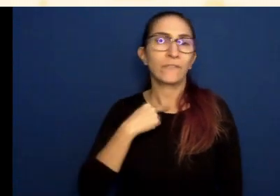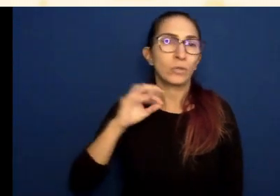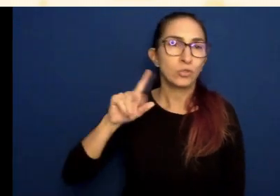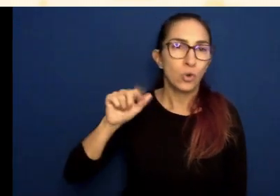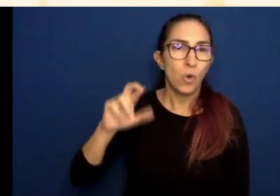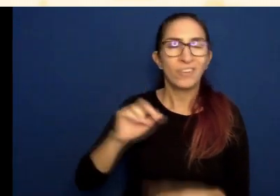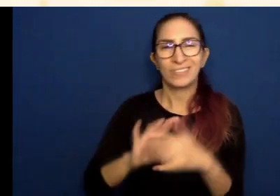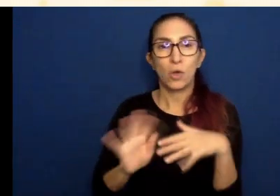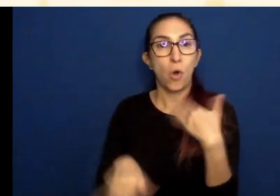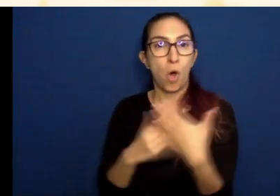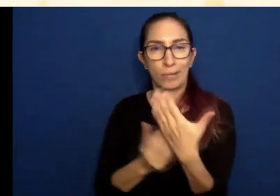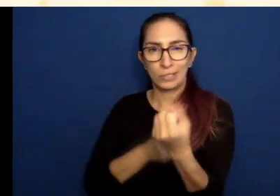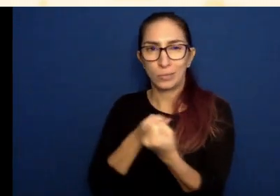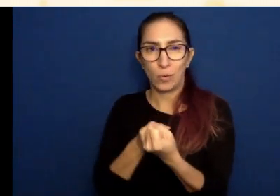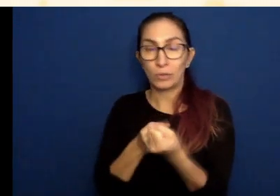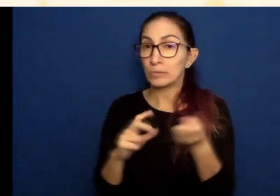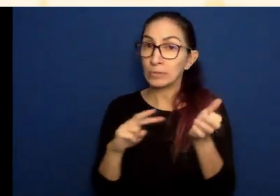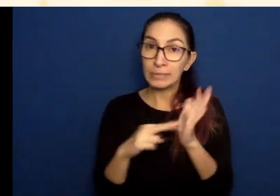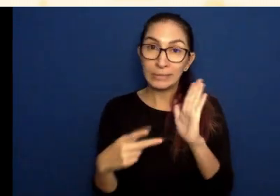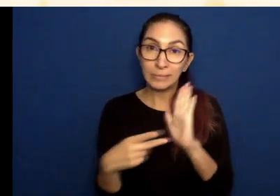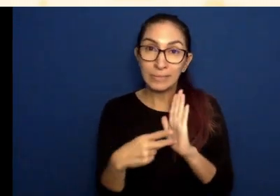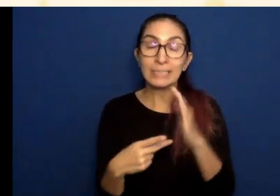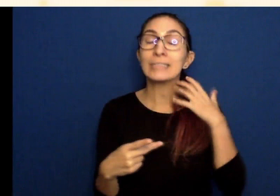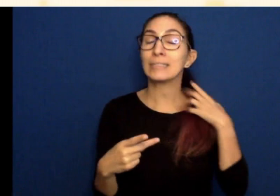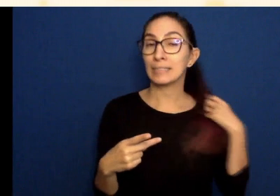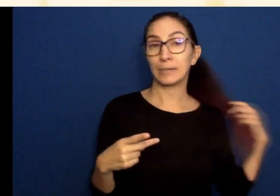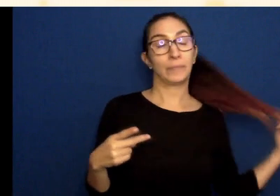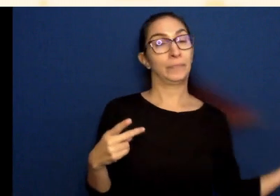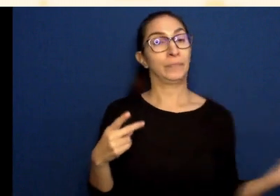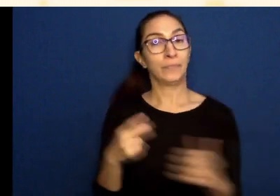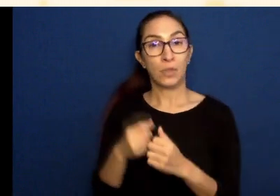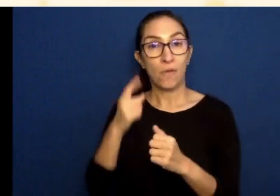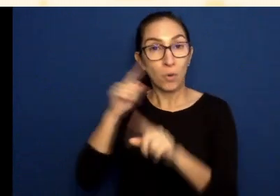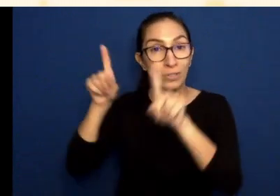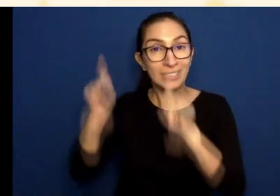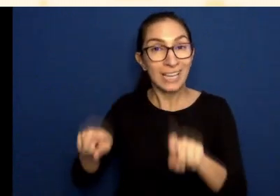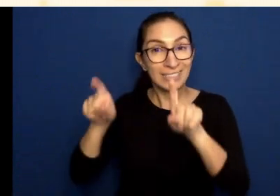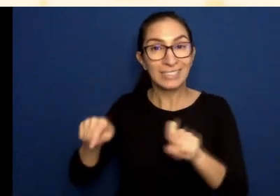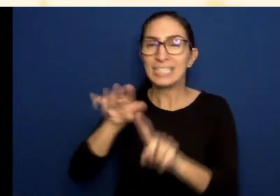that implementation techniques that support assistive technology used on mobile devices such as TalkBack, Voiceover,